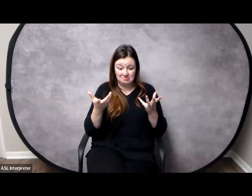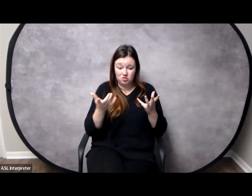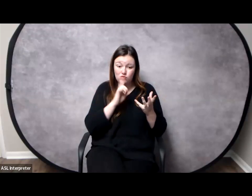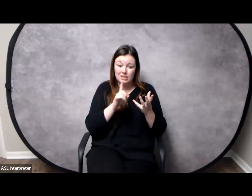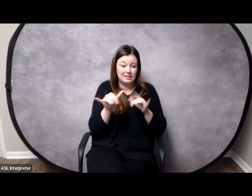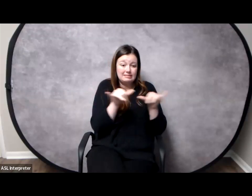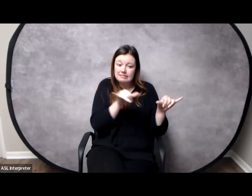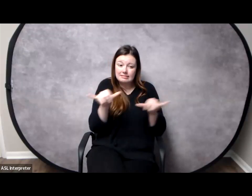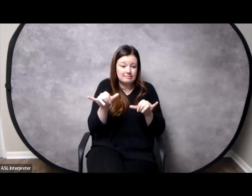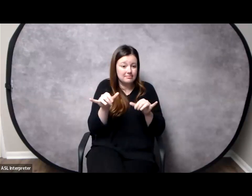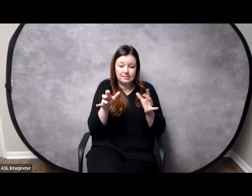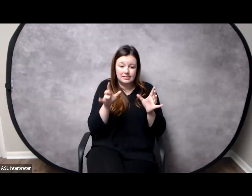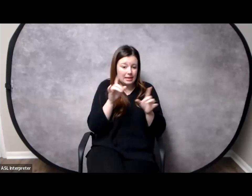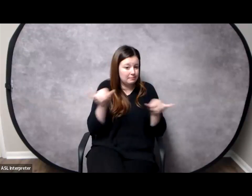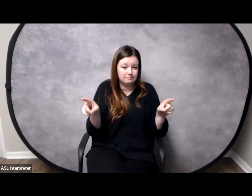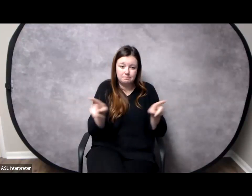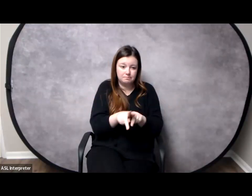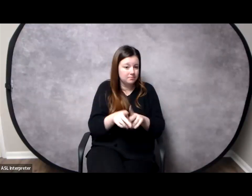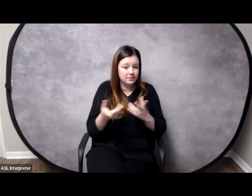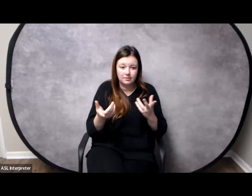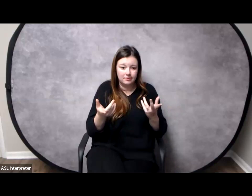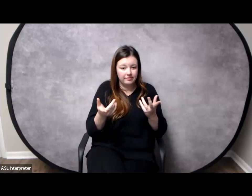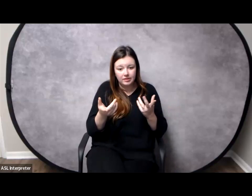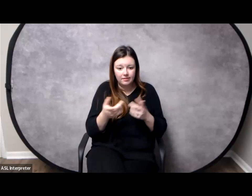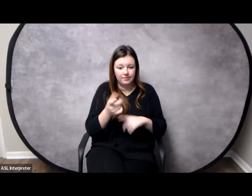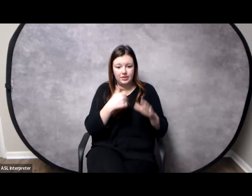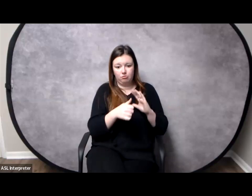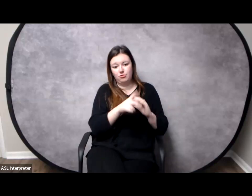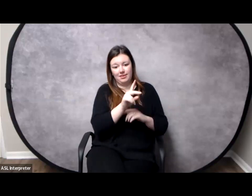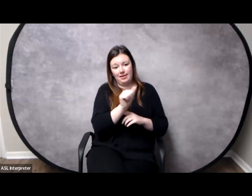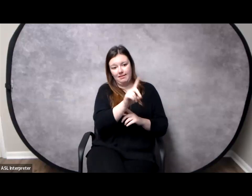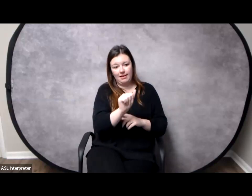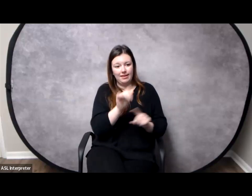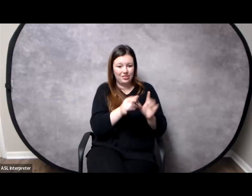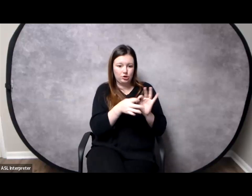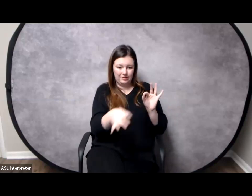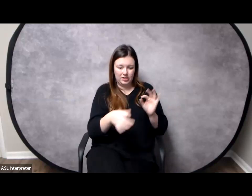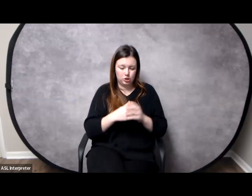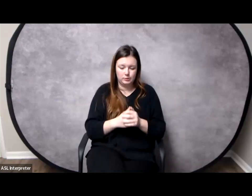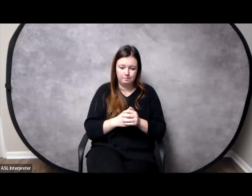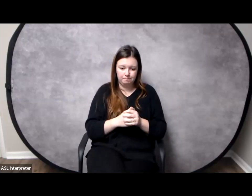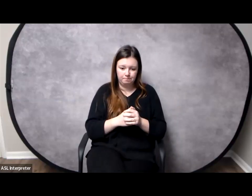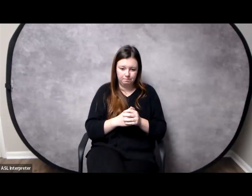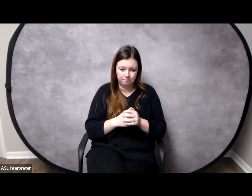of the ADA and ADA Amendments Act. We're incorporating specific provisions from